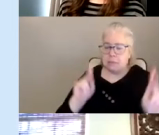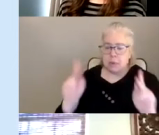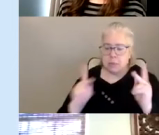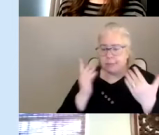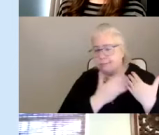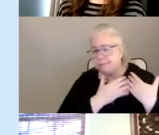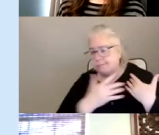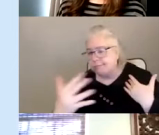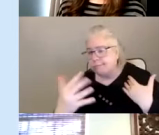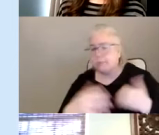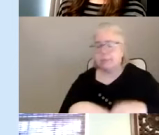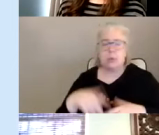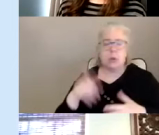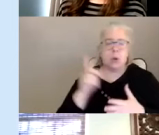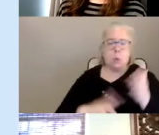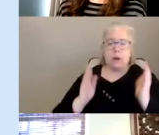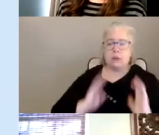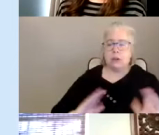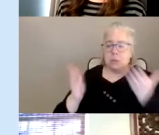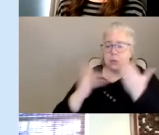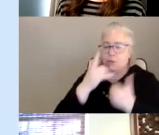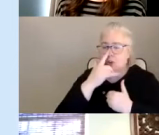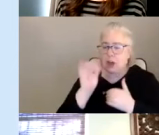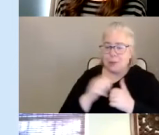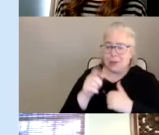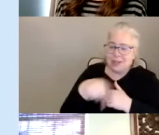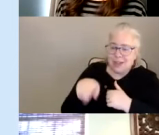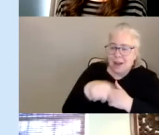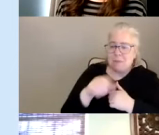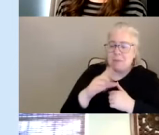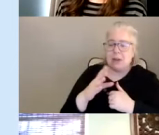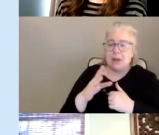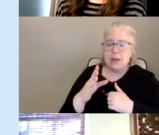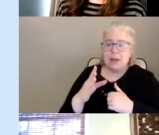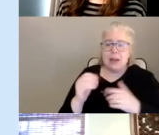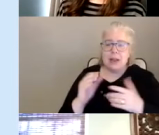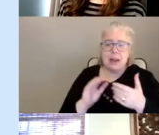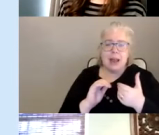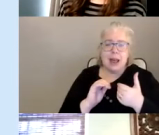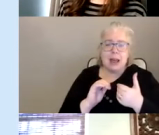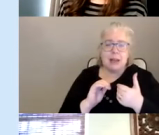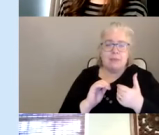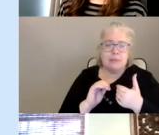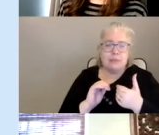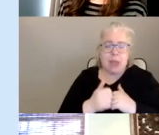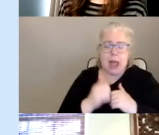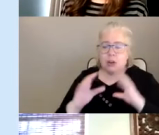What is your customer service look like with those consumers and how is your communication being handled?